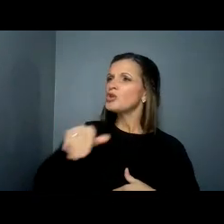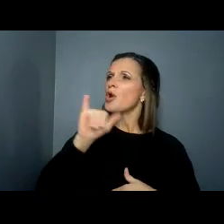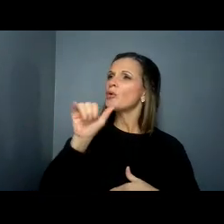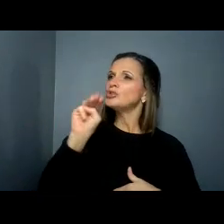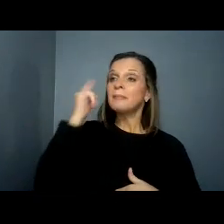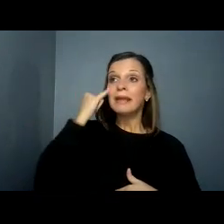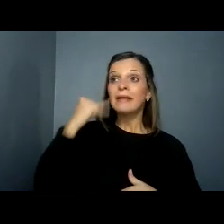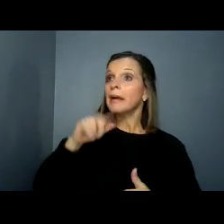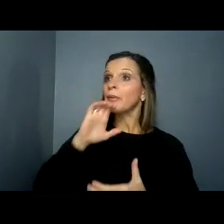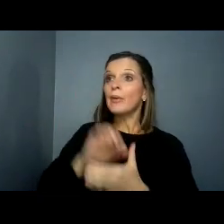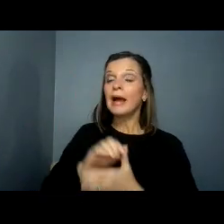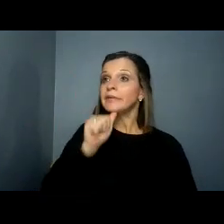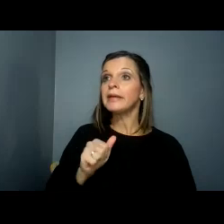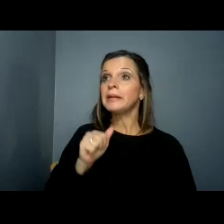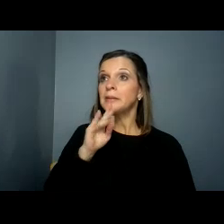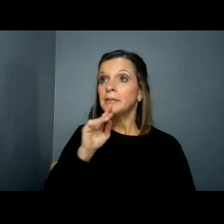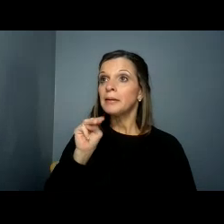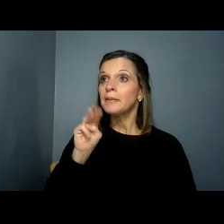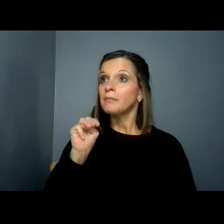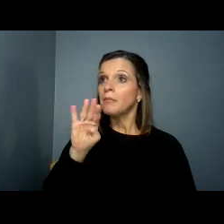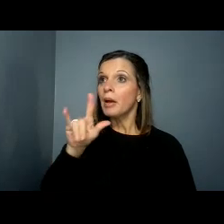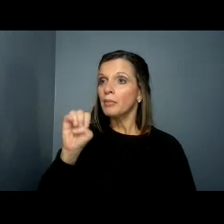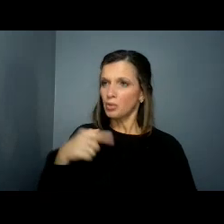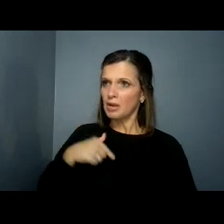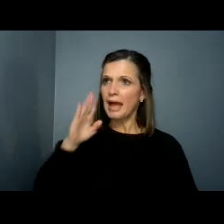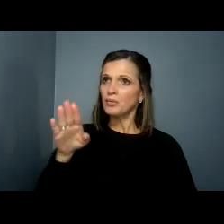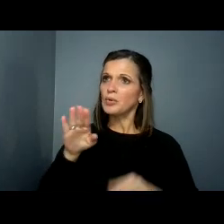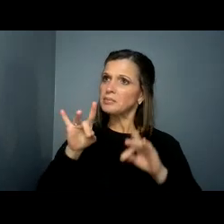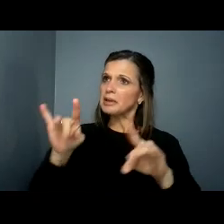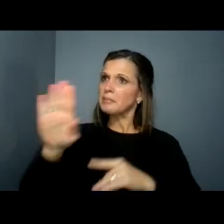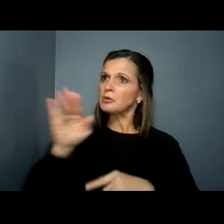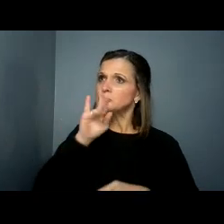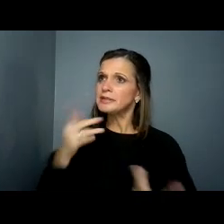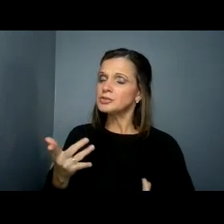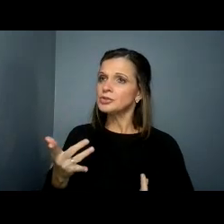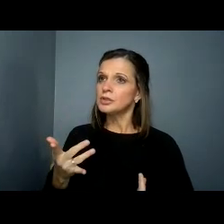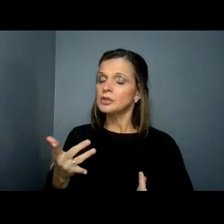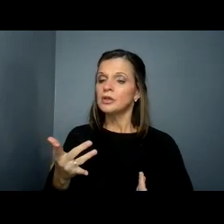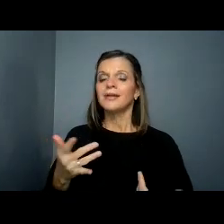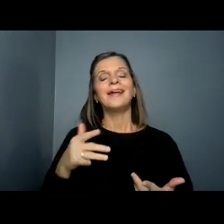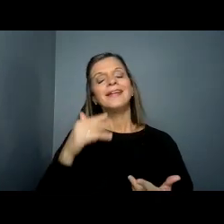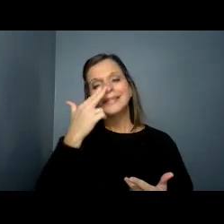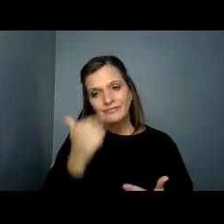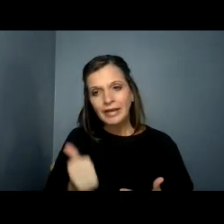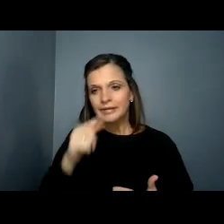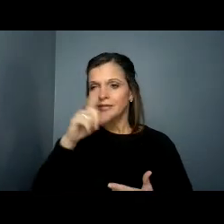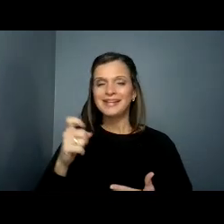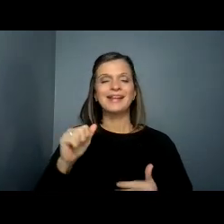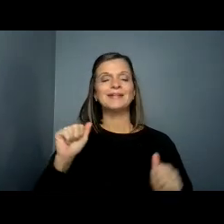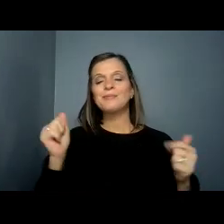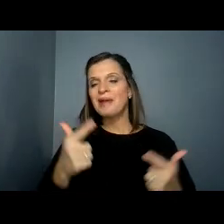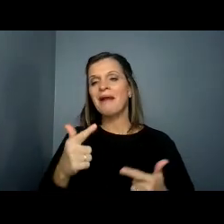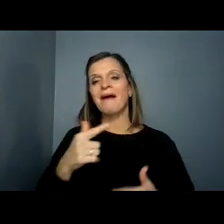mumble, I'd hear pretty good. And and it. You know, it's funny. We all have about. Yeah, yeah, I tell your wife. But but the